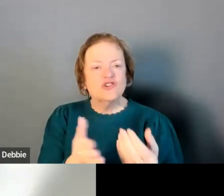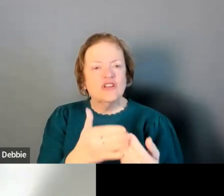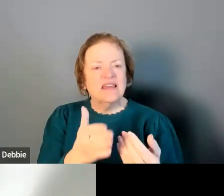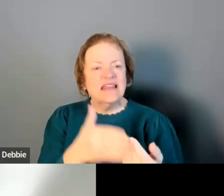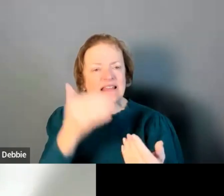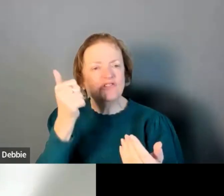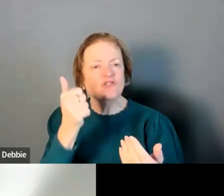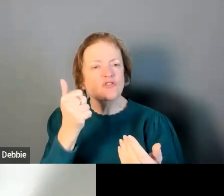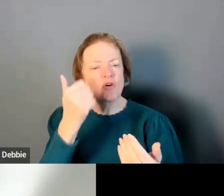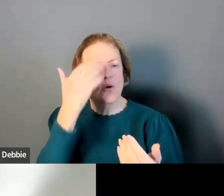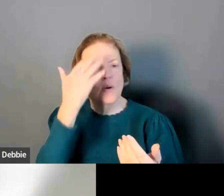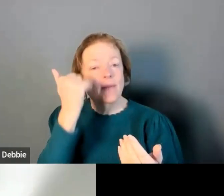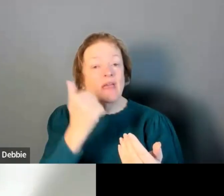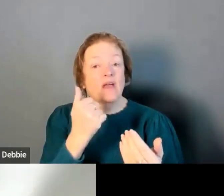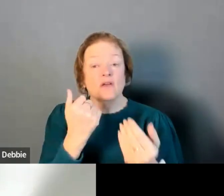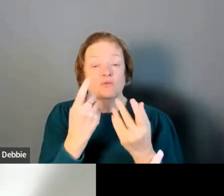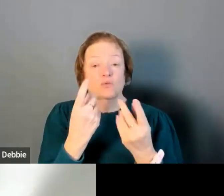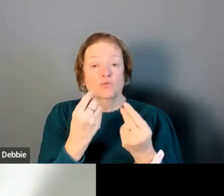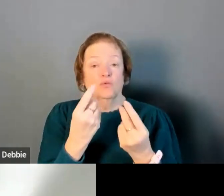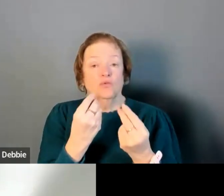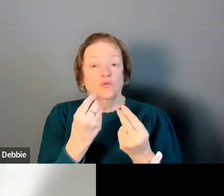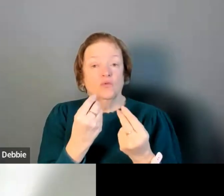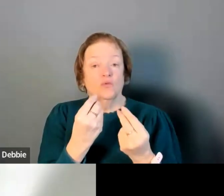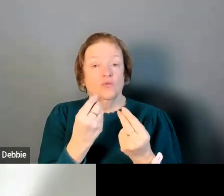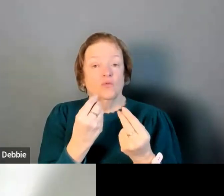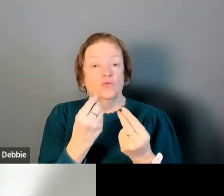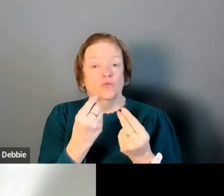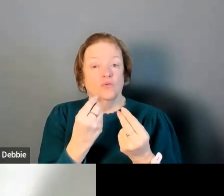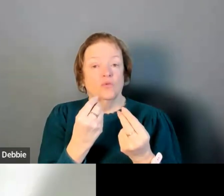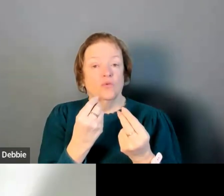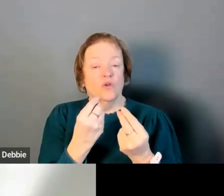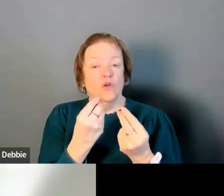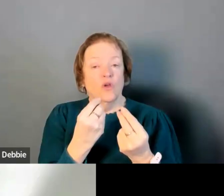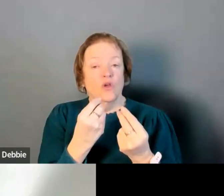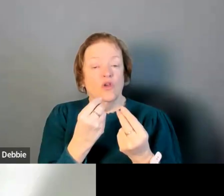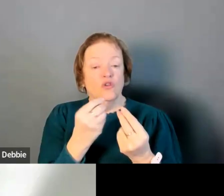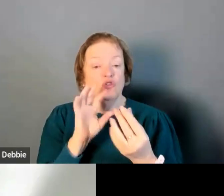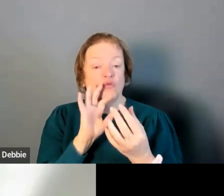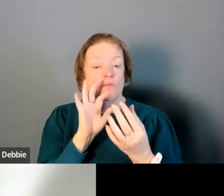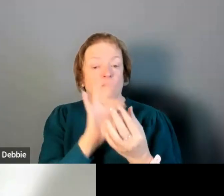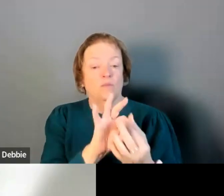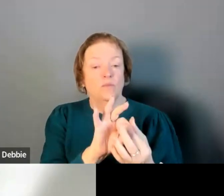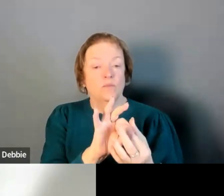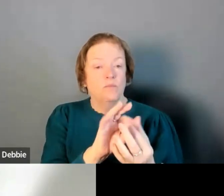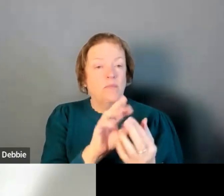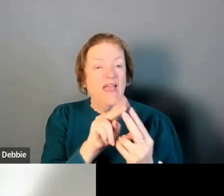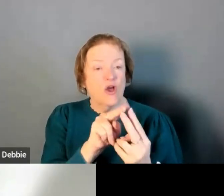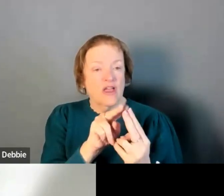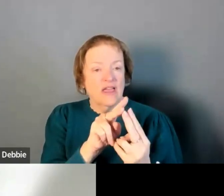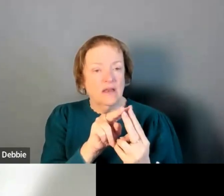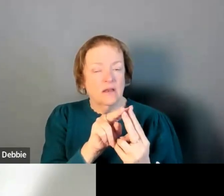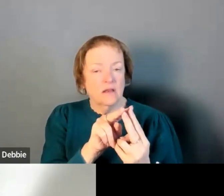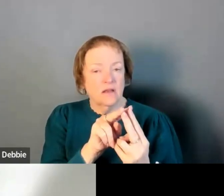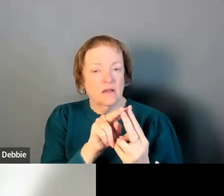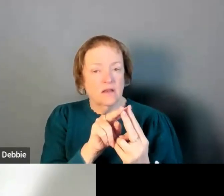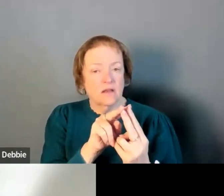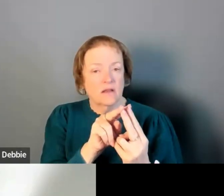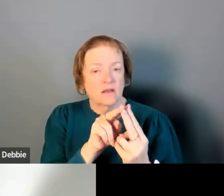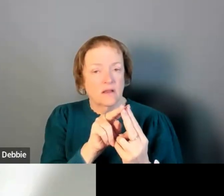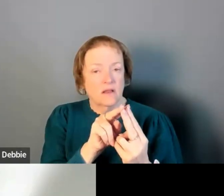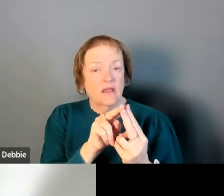With an eduMic is you you are going to pair it, it has a little thing. There's a white blow button. It's going to go orange.